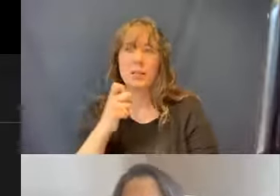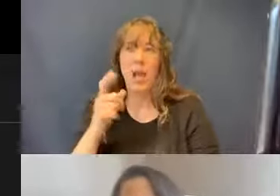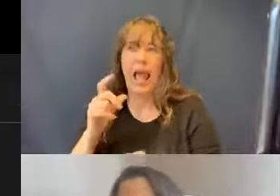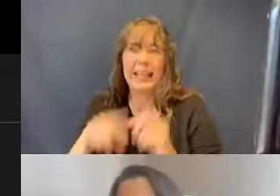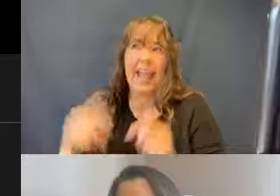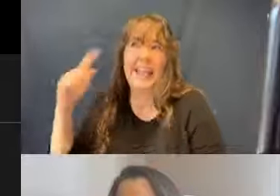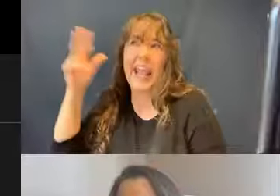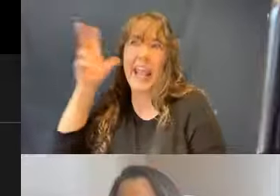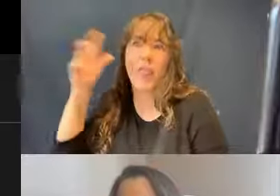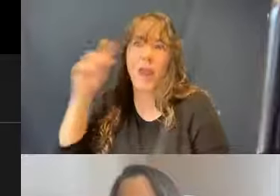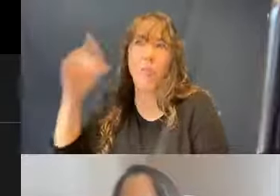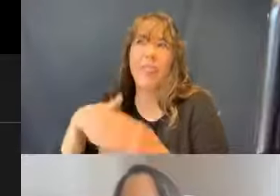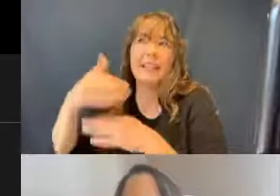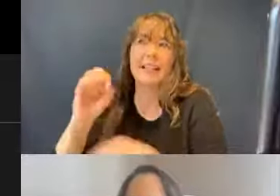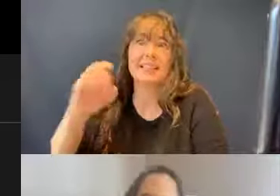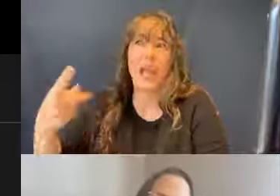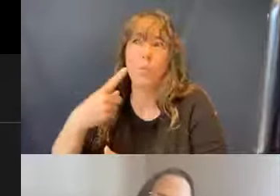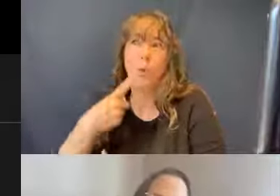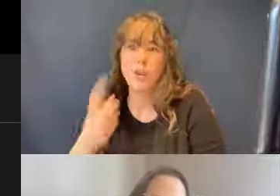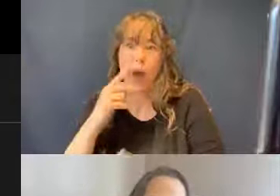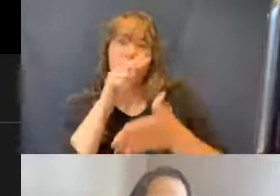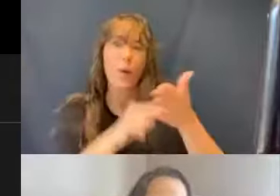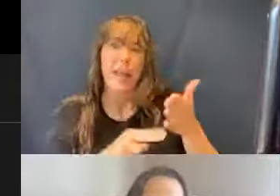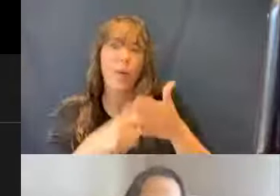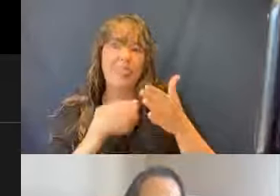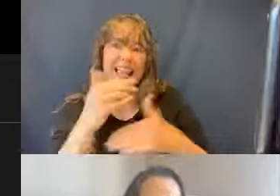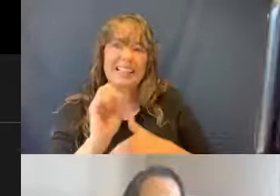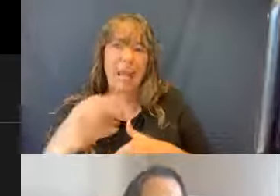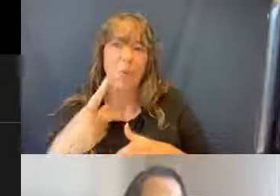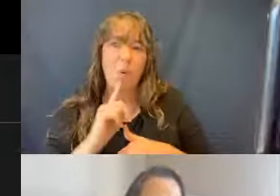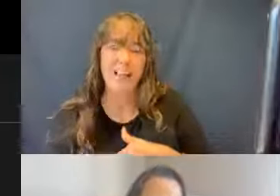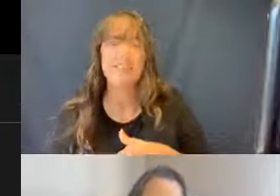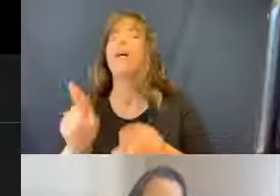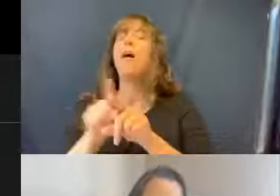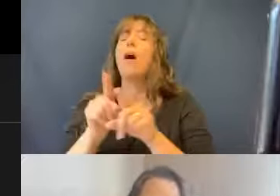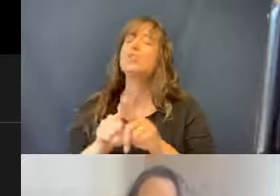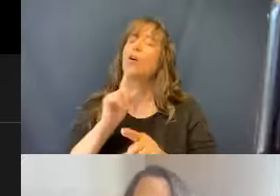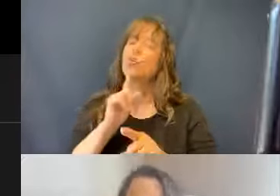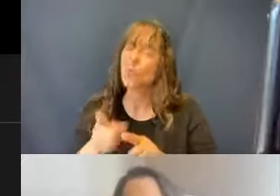me what the next step was. I also really expanded my self advocacy. Meeting